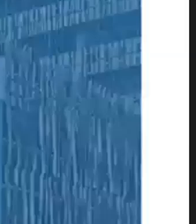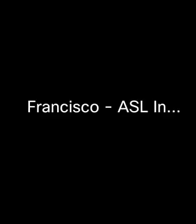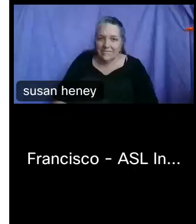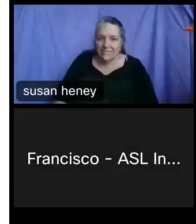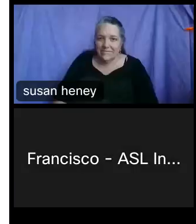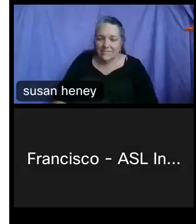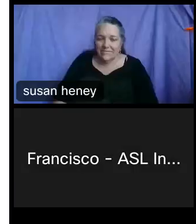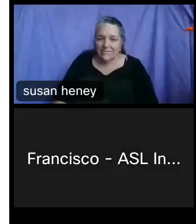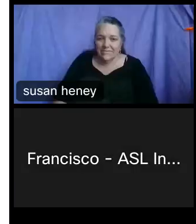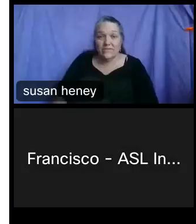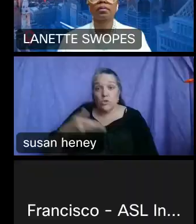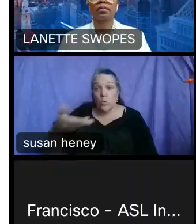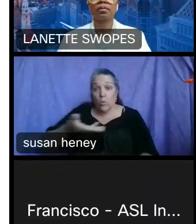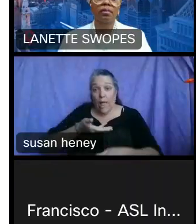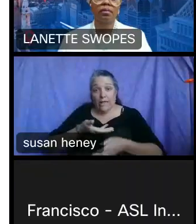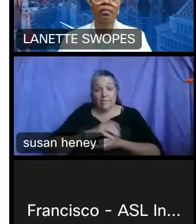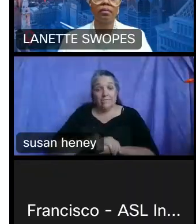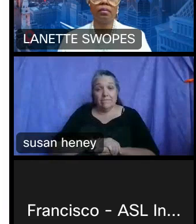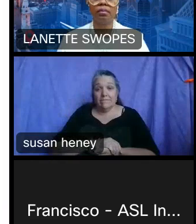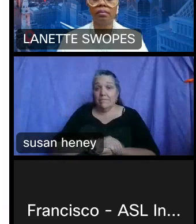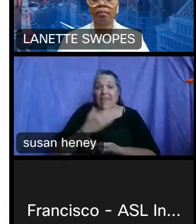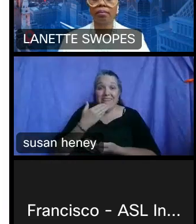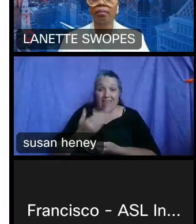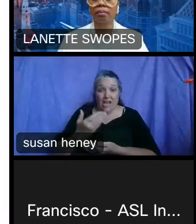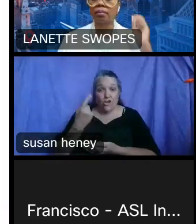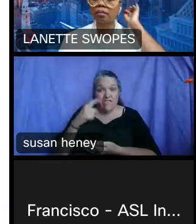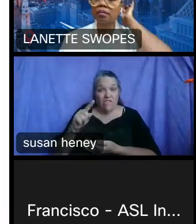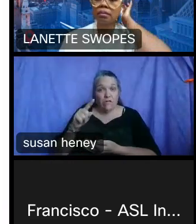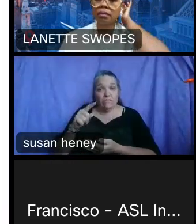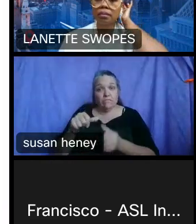Welcome, and thank you for standing by. At this time,